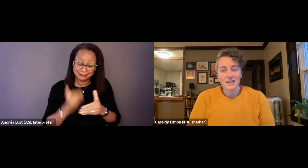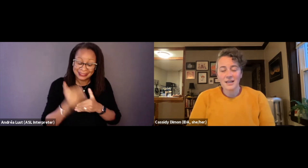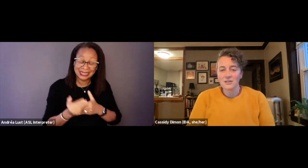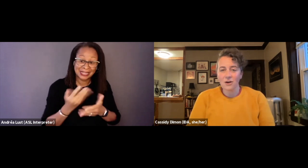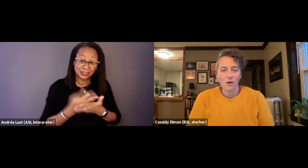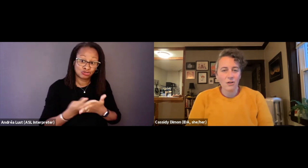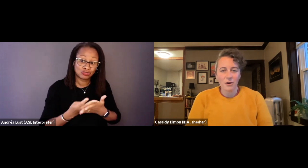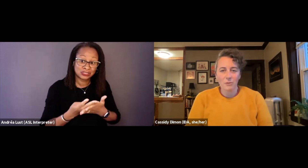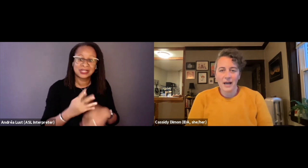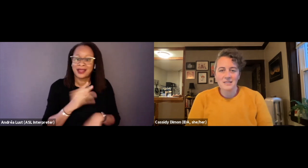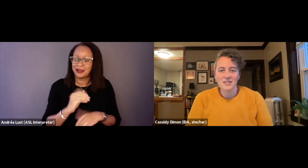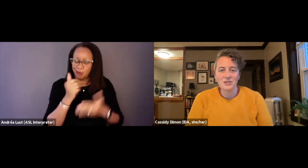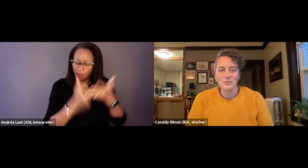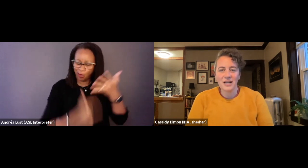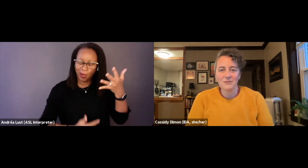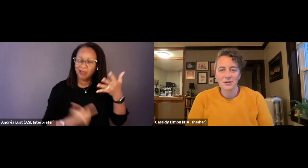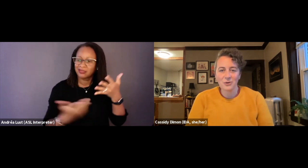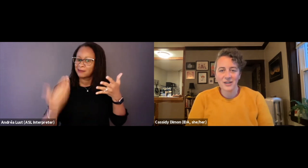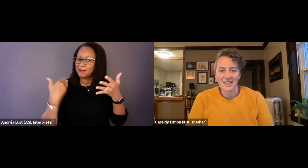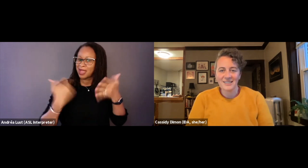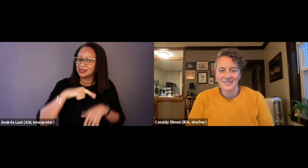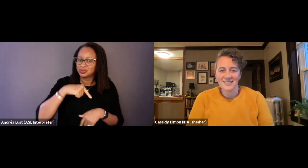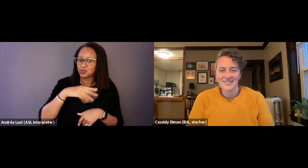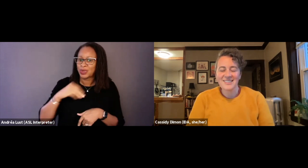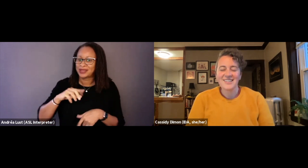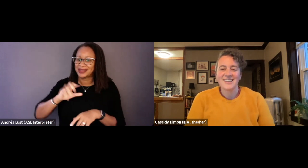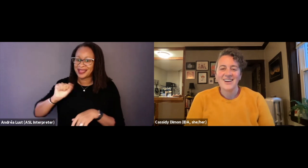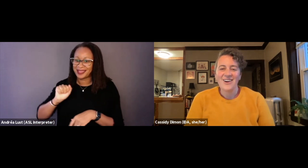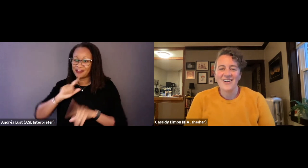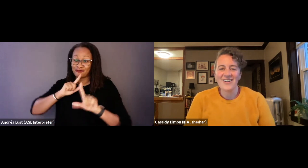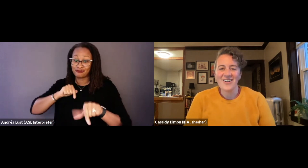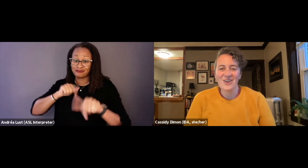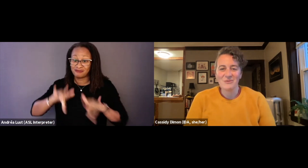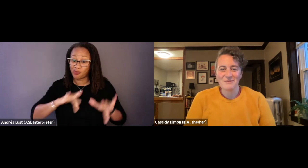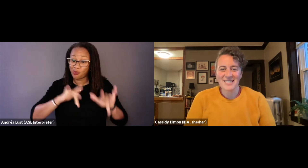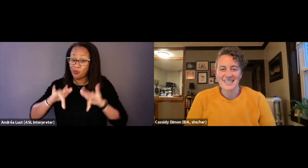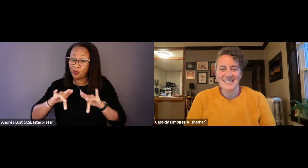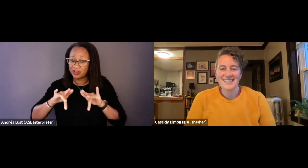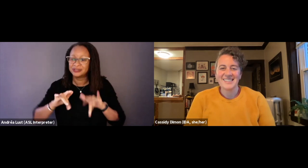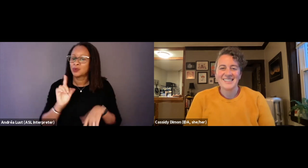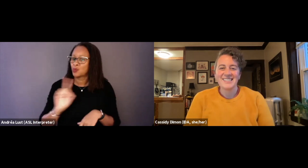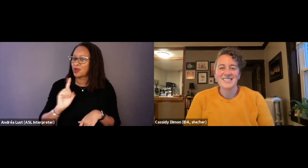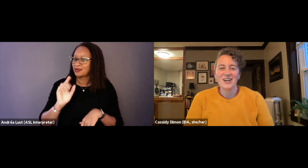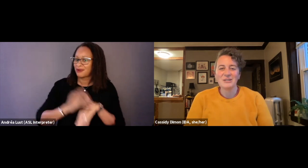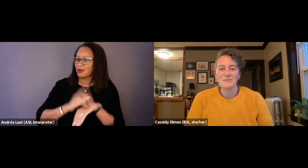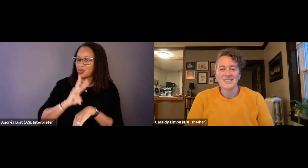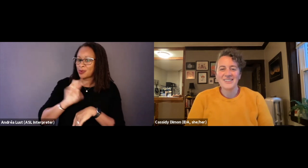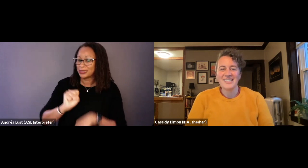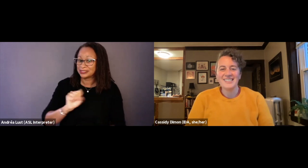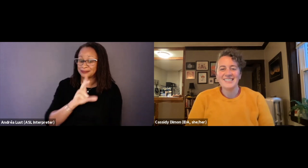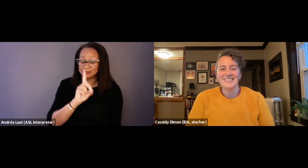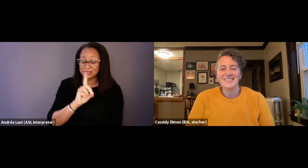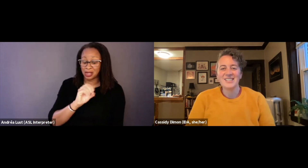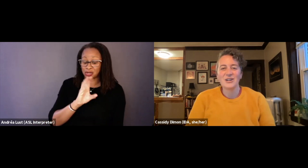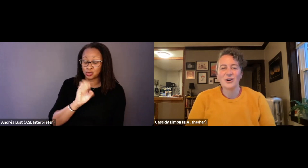and all of our past Q&A recordings on our website, documentary.org/screening-series.